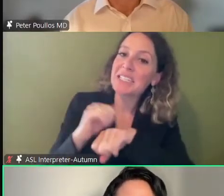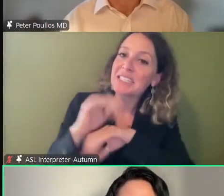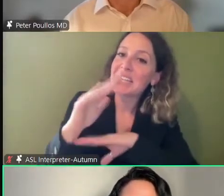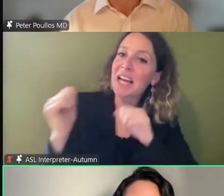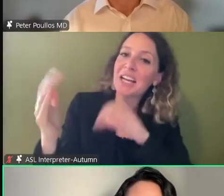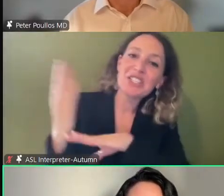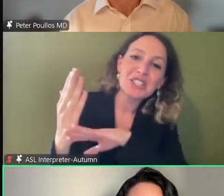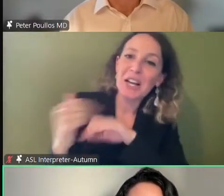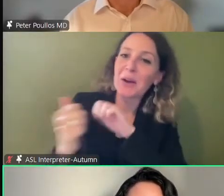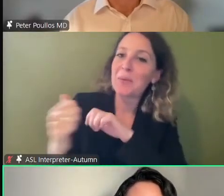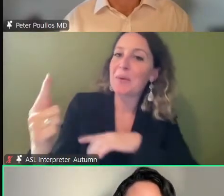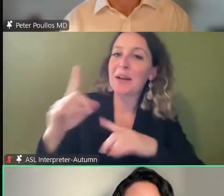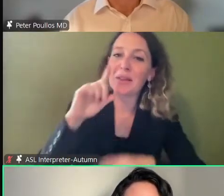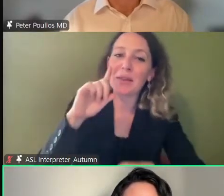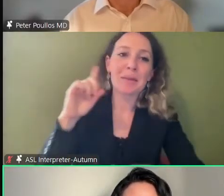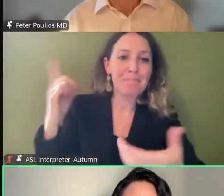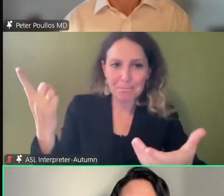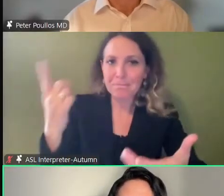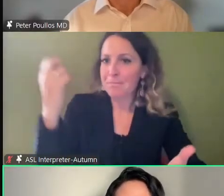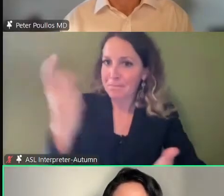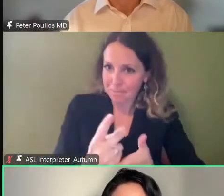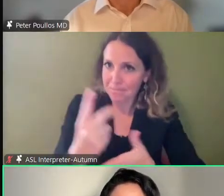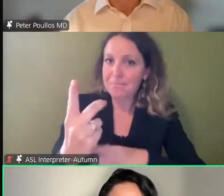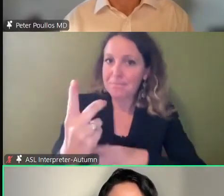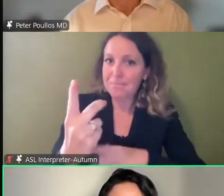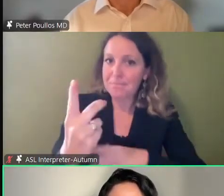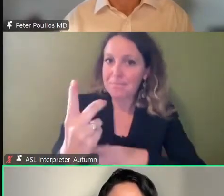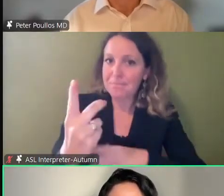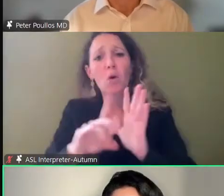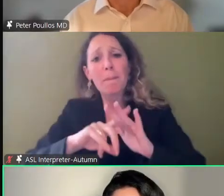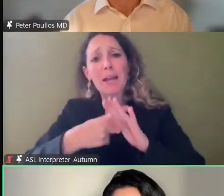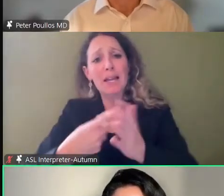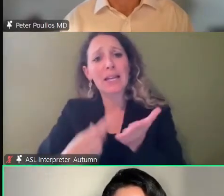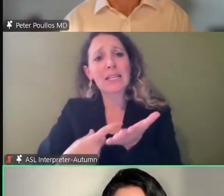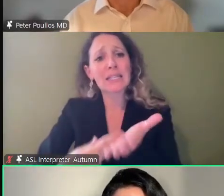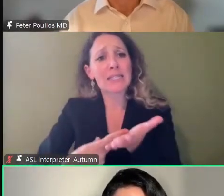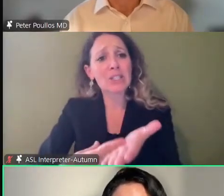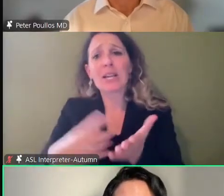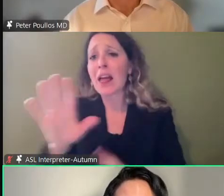And we use these photos as the beginning of a discussion, their experiences were like,